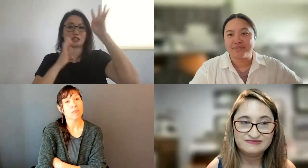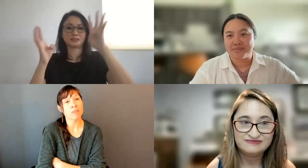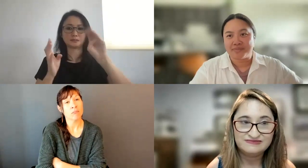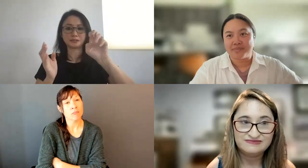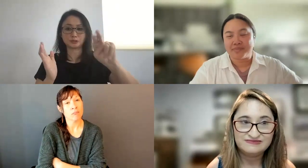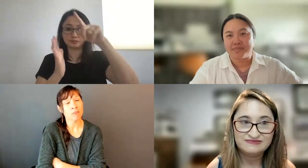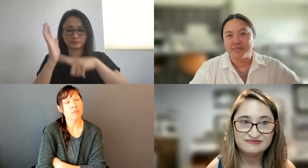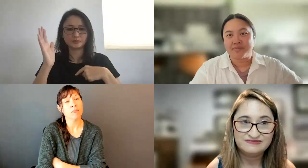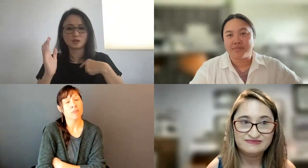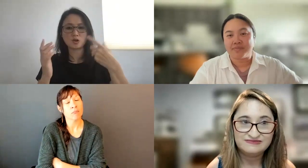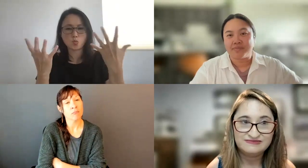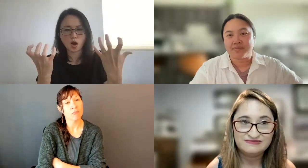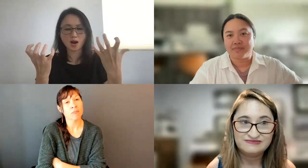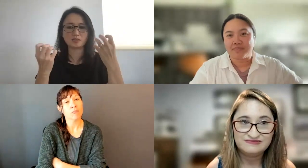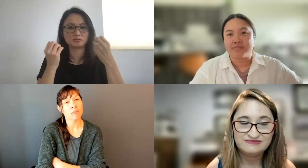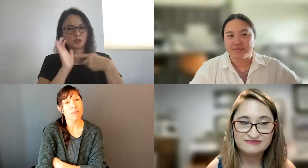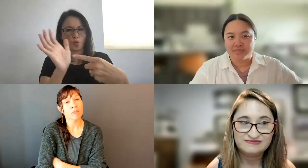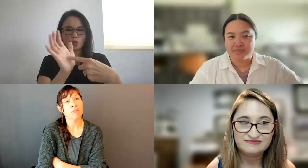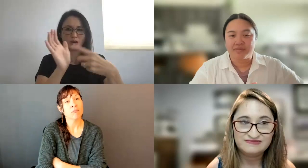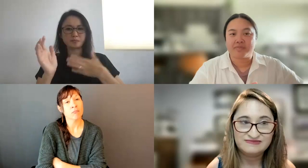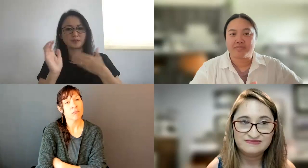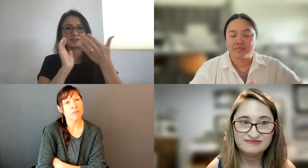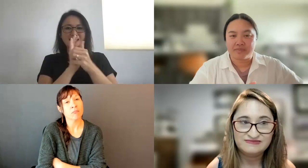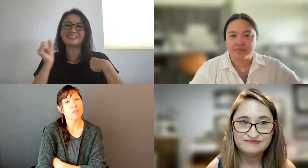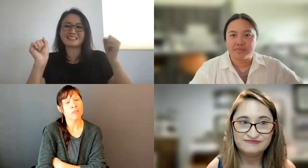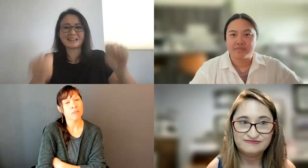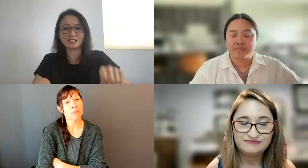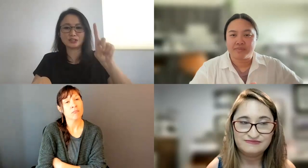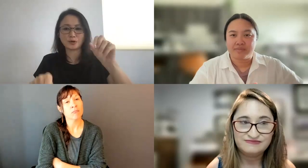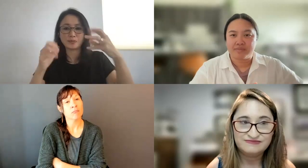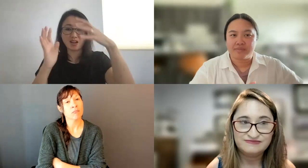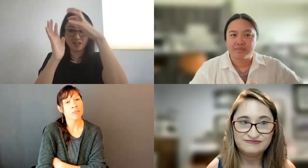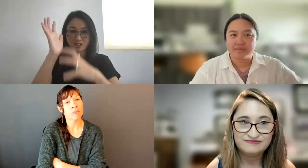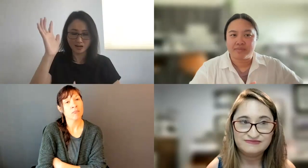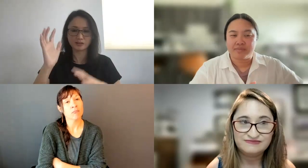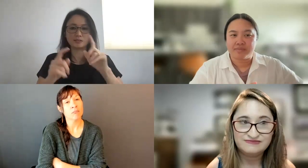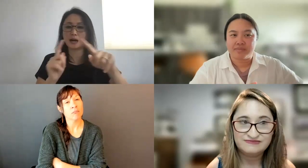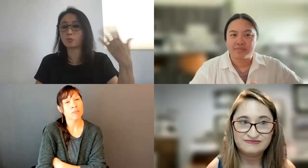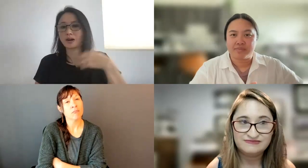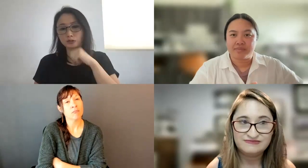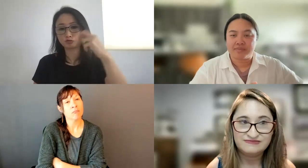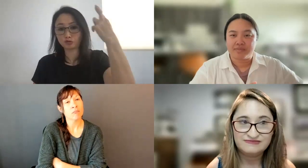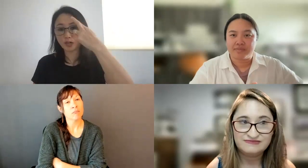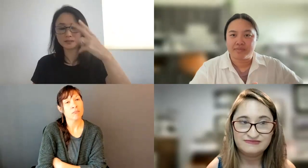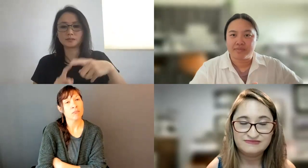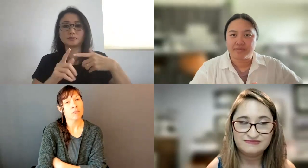we had a menu, you know, trying to create our own menu and I wanted to show my skills what I can do.